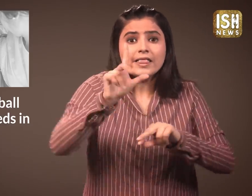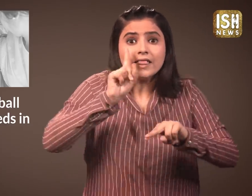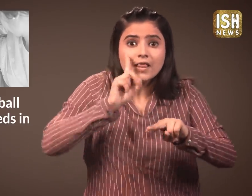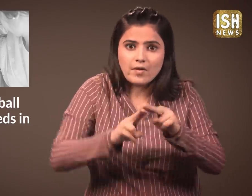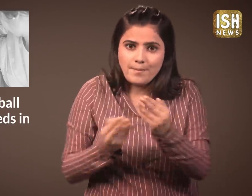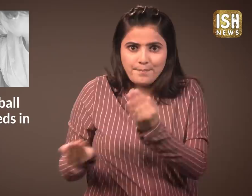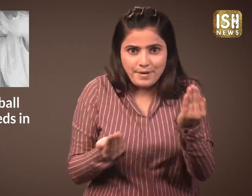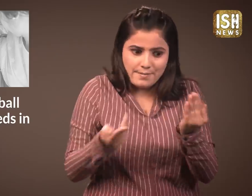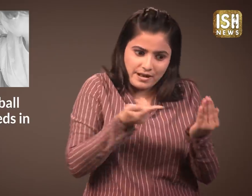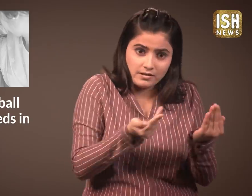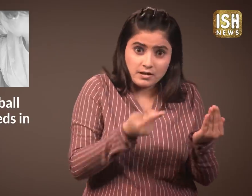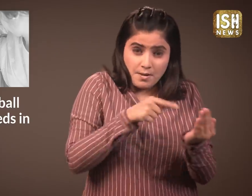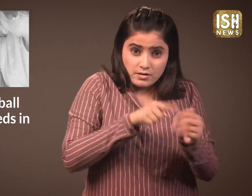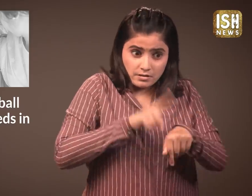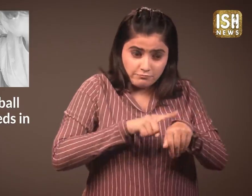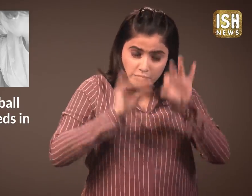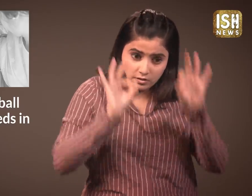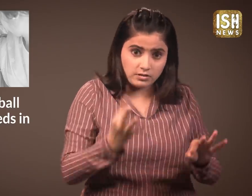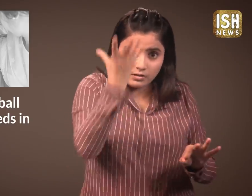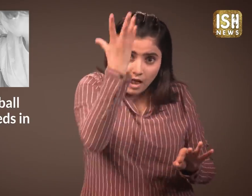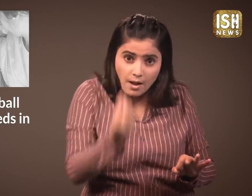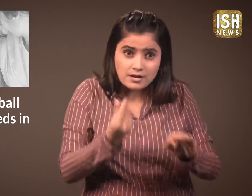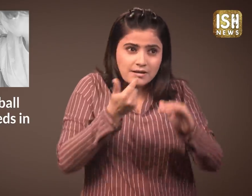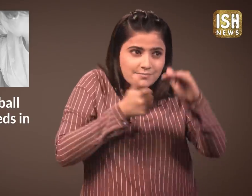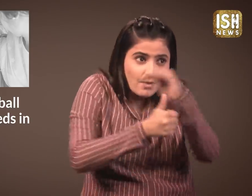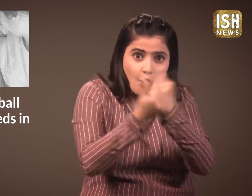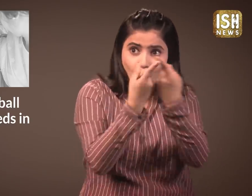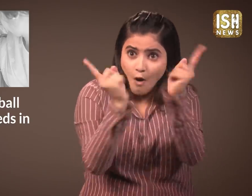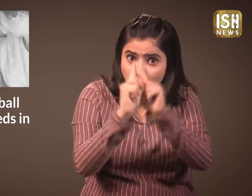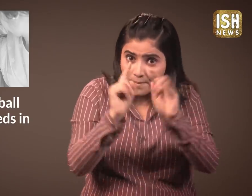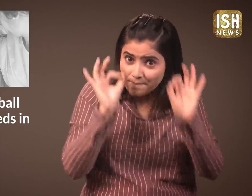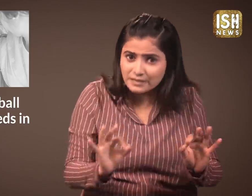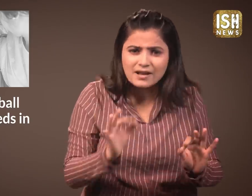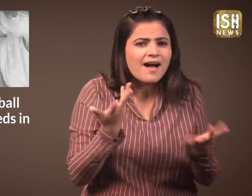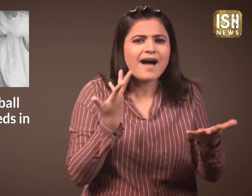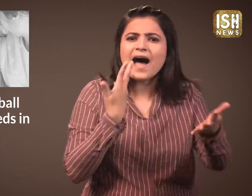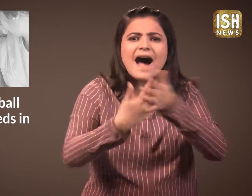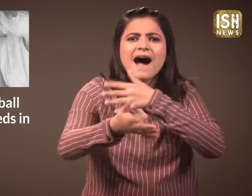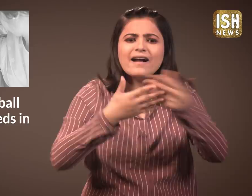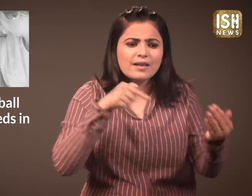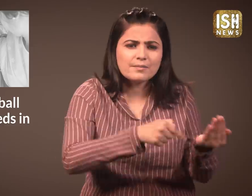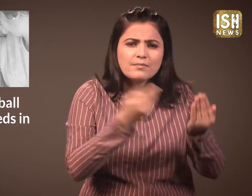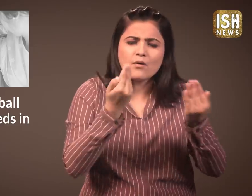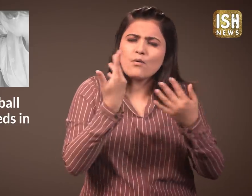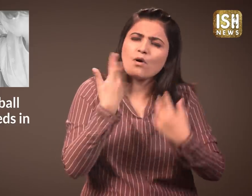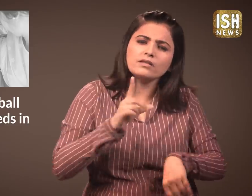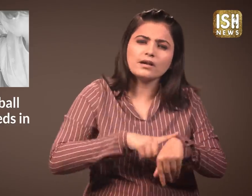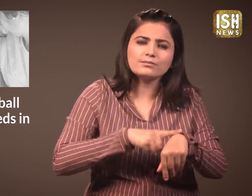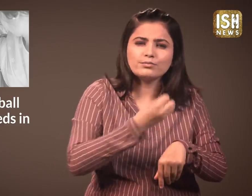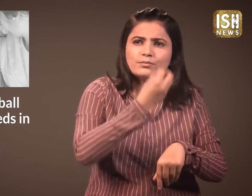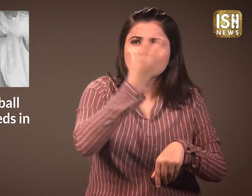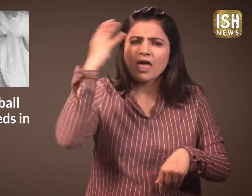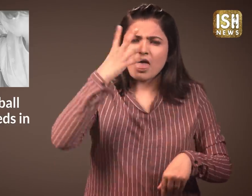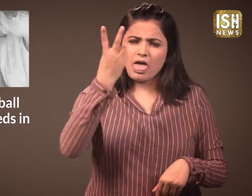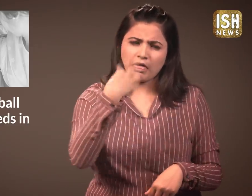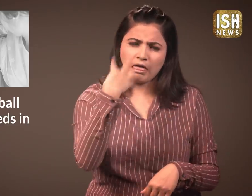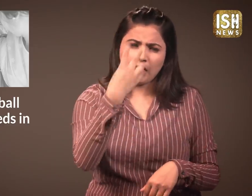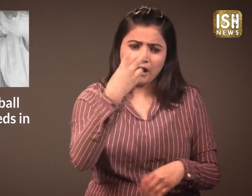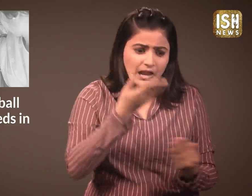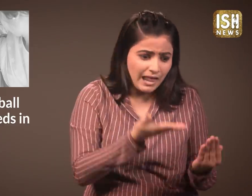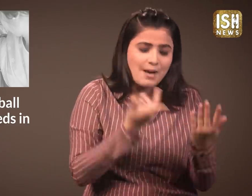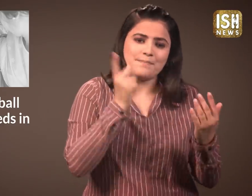a baby feels hungry at any time. Their schedule is not fixed.